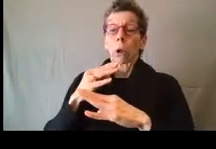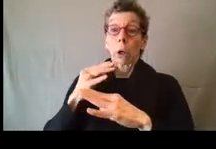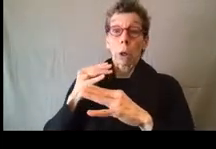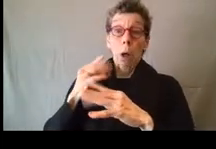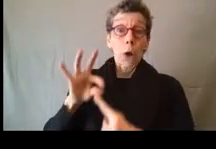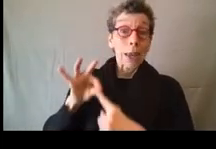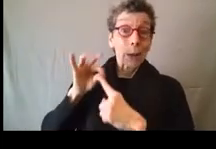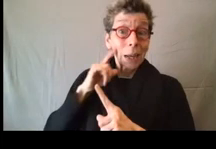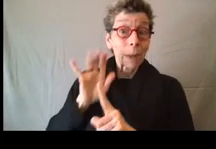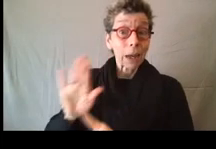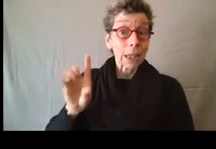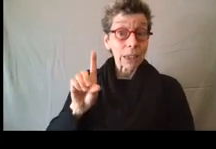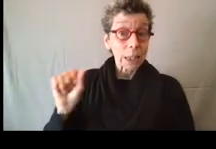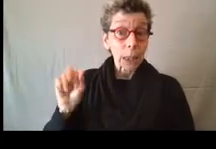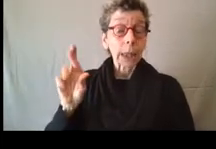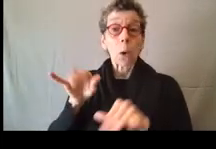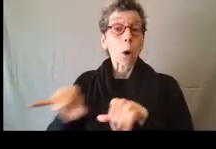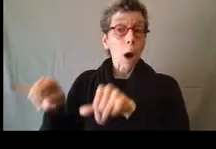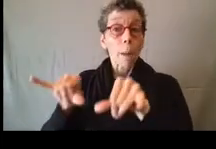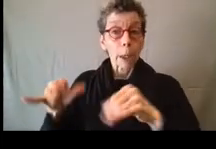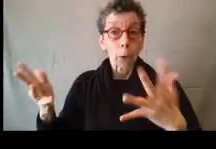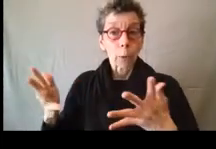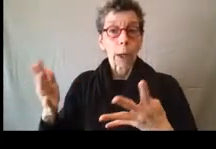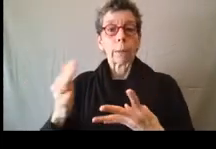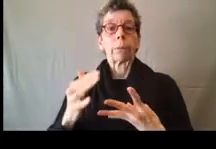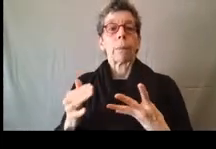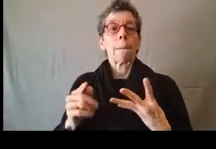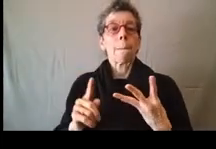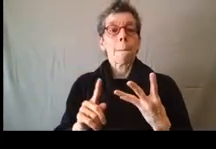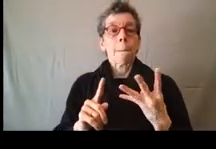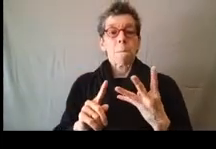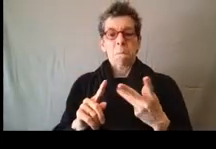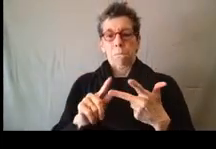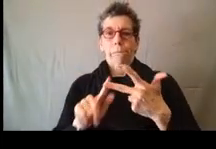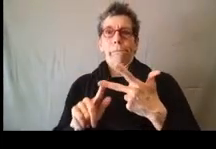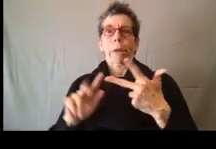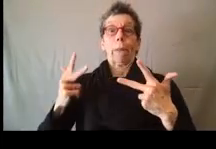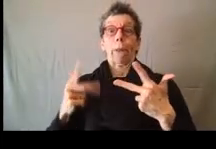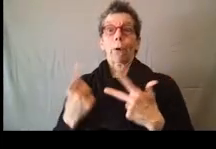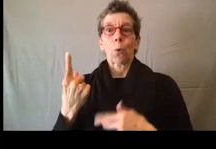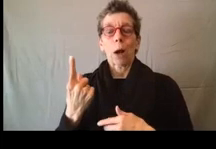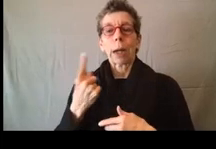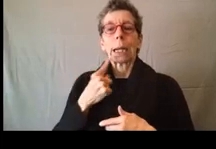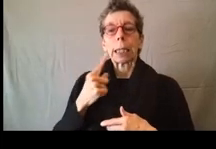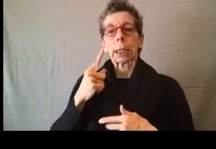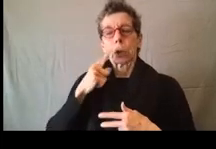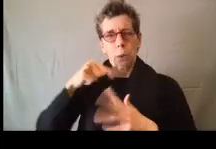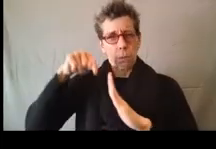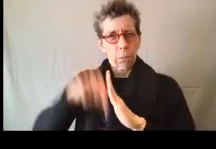disability. So the second study is a subjective study to understand deeper more deeply financial